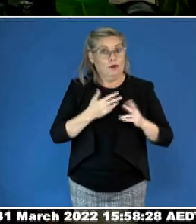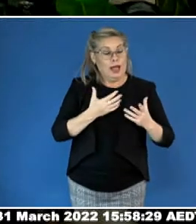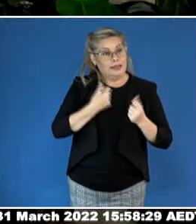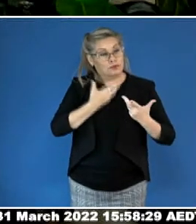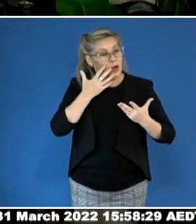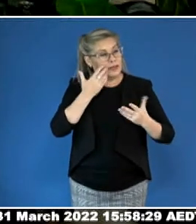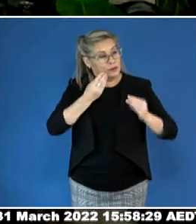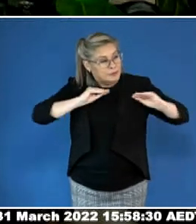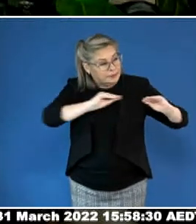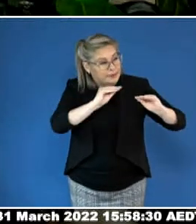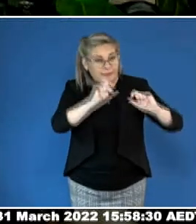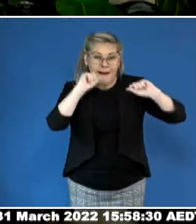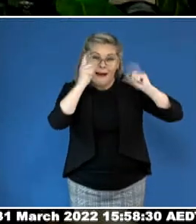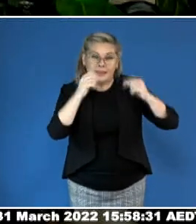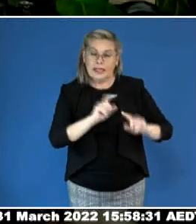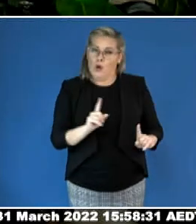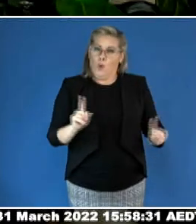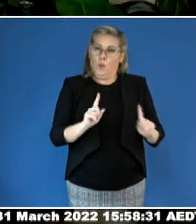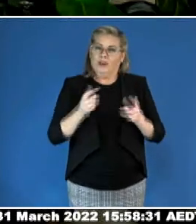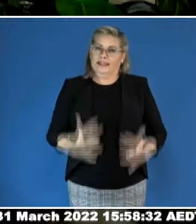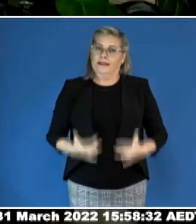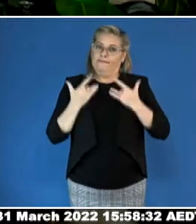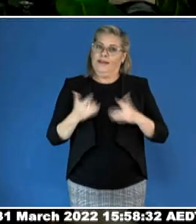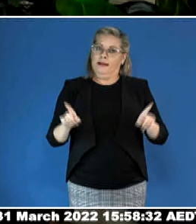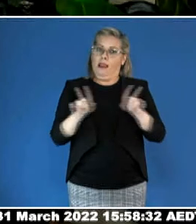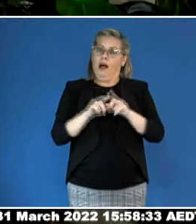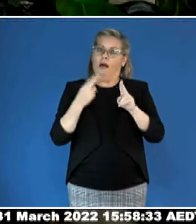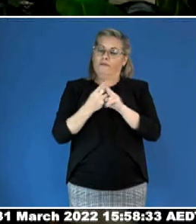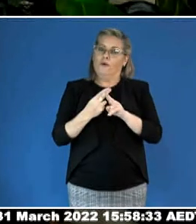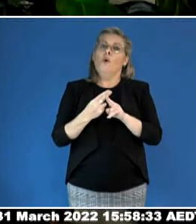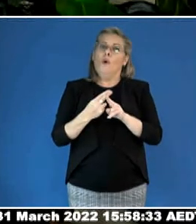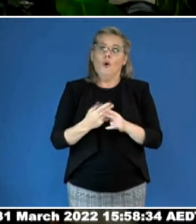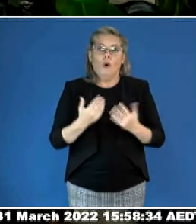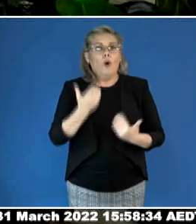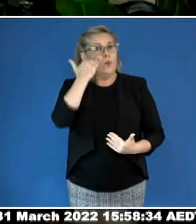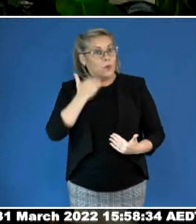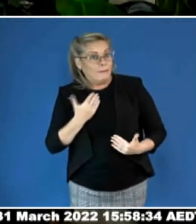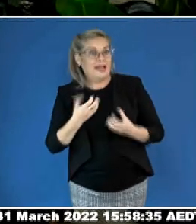voices. What this story doesn't highlight is how grossly unprepared the system is at